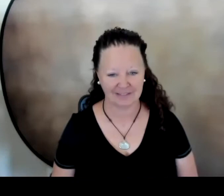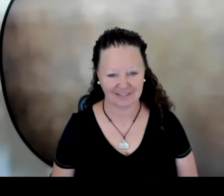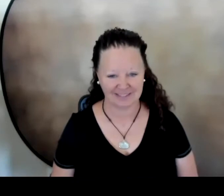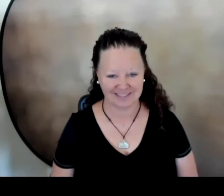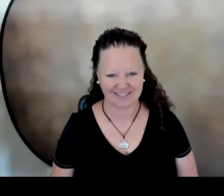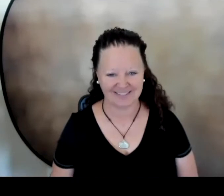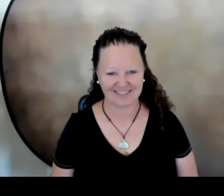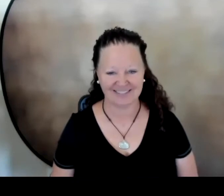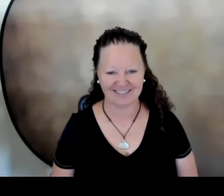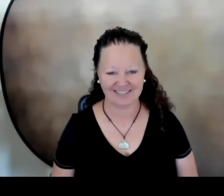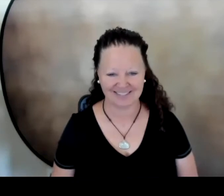How are you, Patricia?